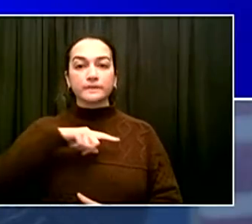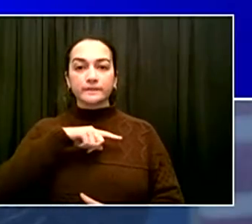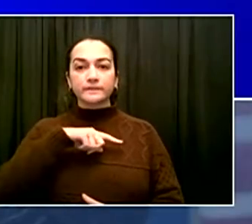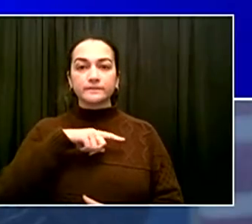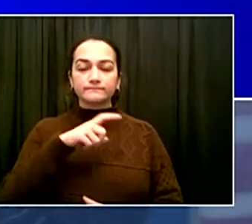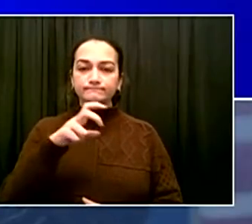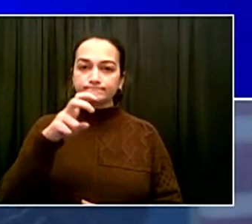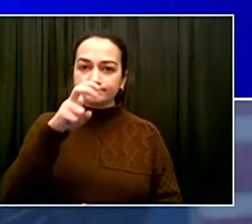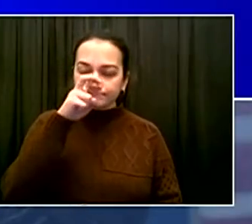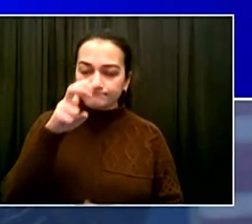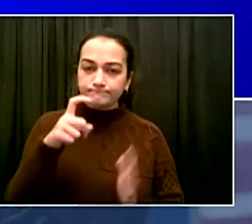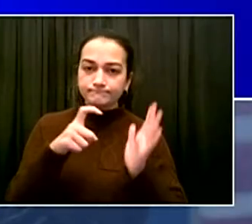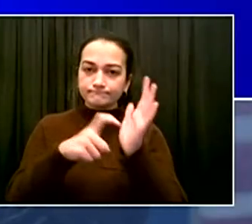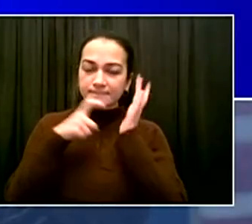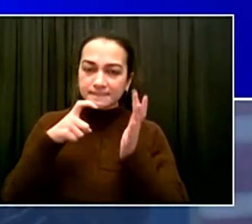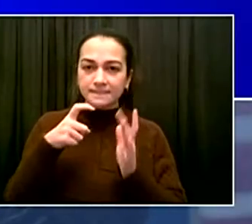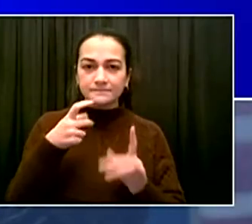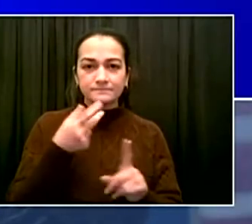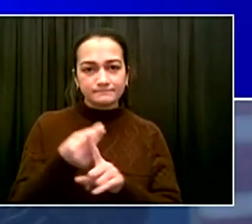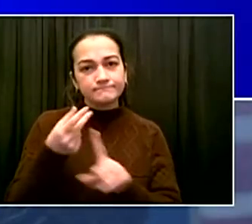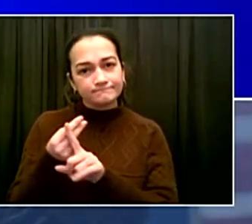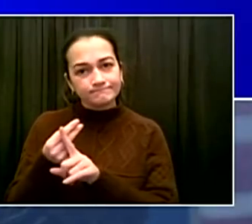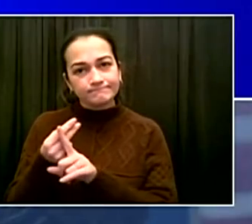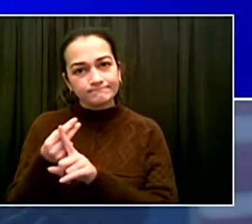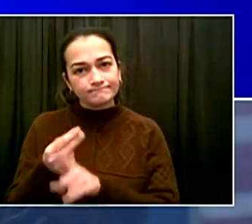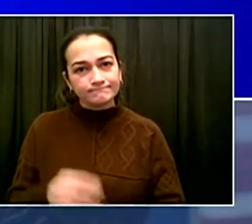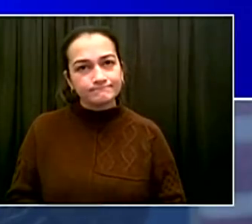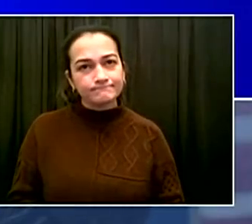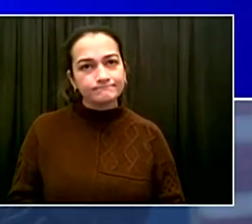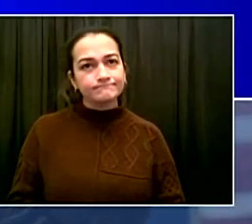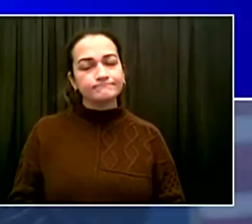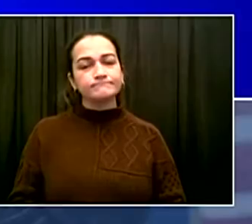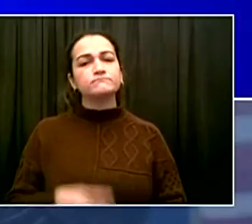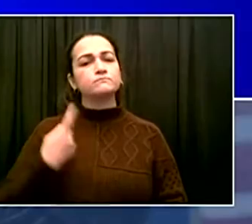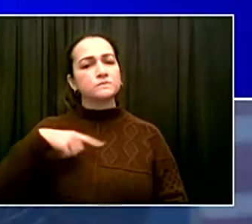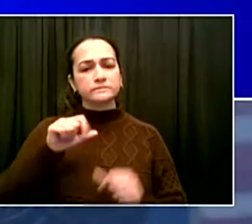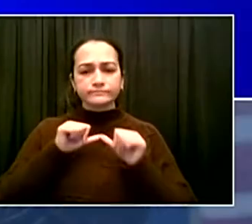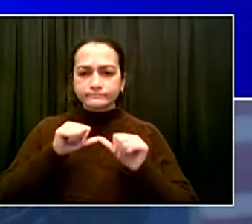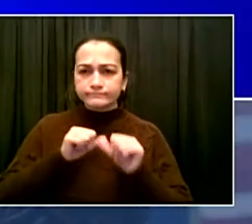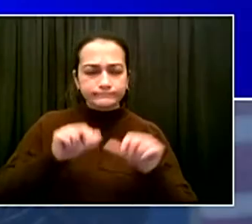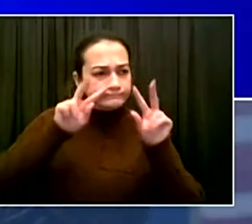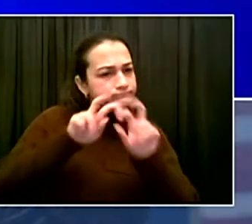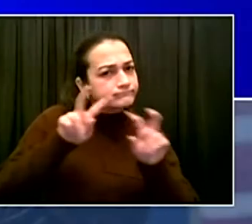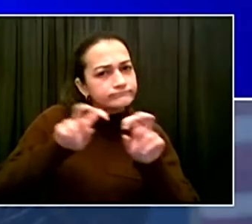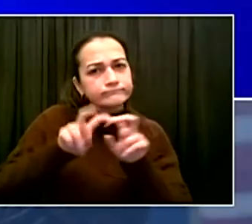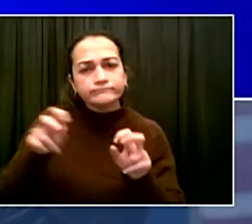SO THE MANDATES WE PUT IN PLACE ARE ABSOLUTELY NECESSARY. THEY WILL BE ENFORCED. WE WILL DOUBLE DOWN ON THOSE.